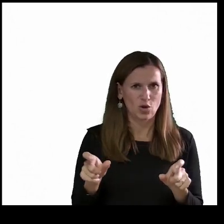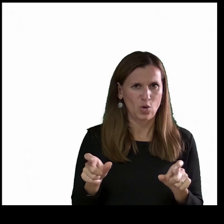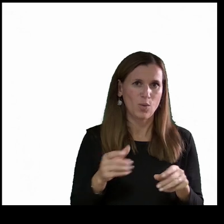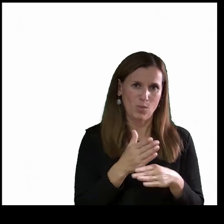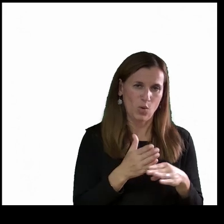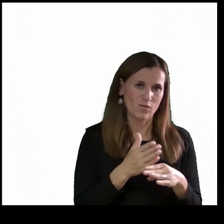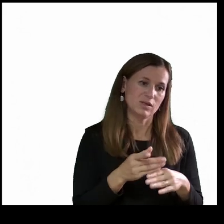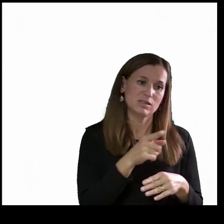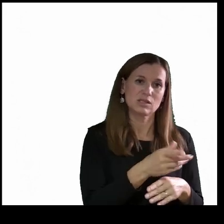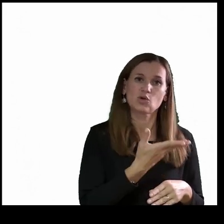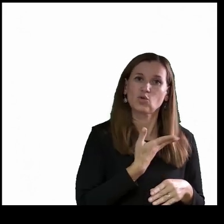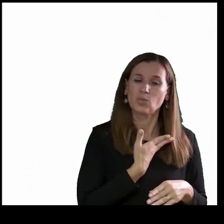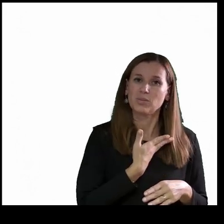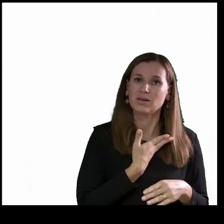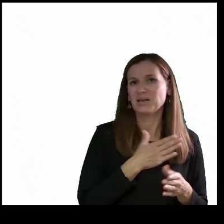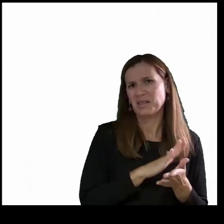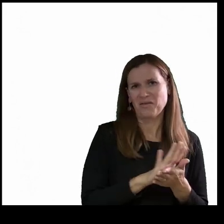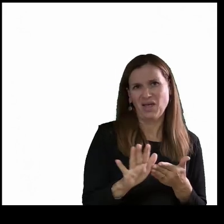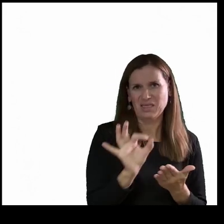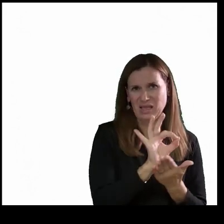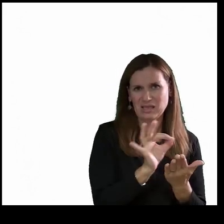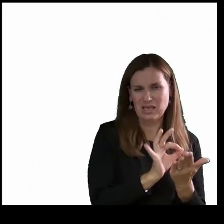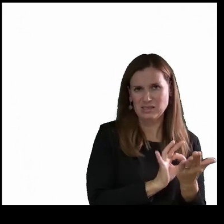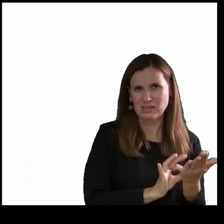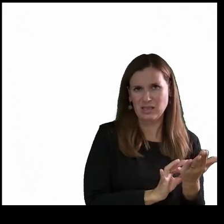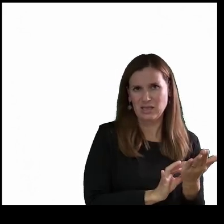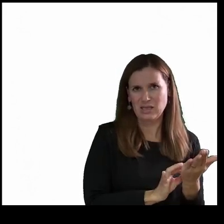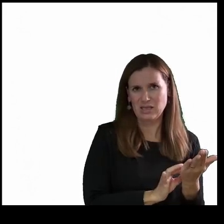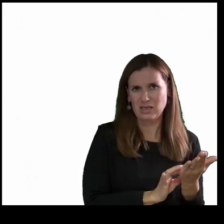the regular test written